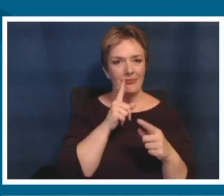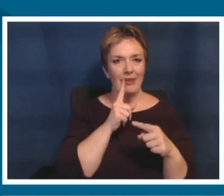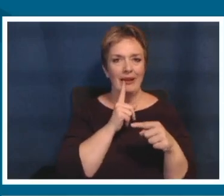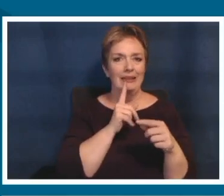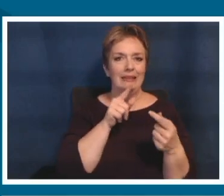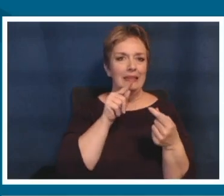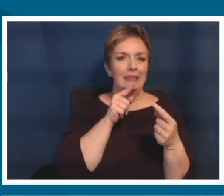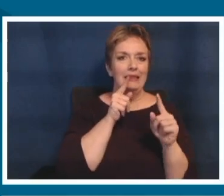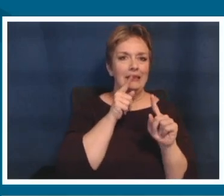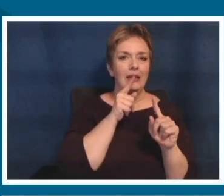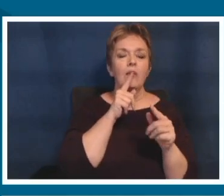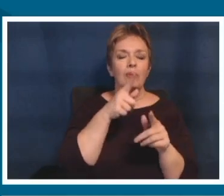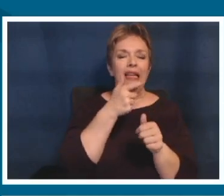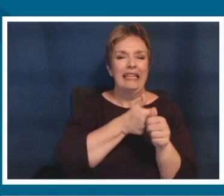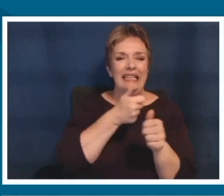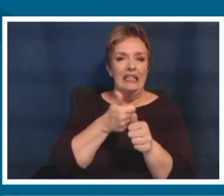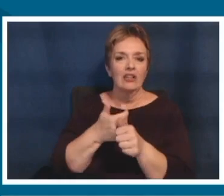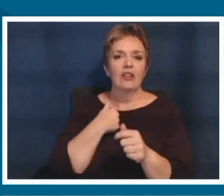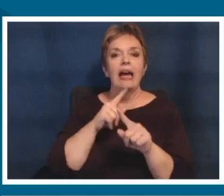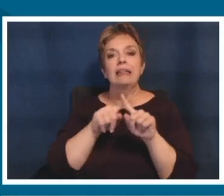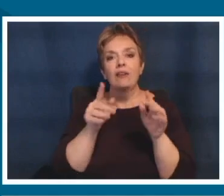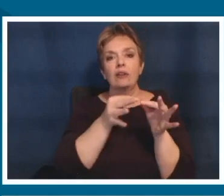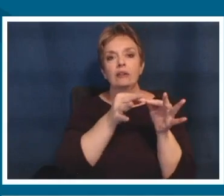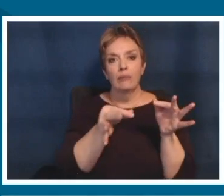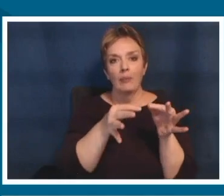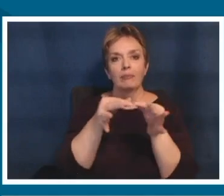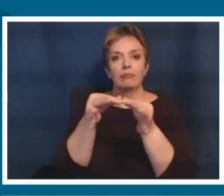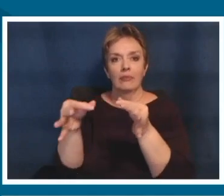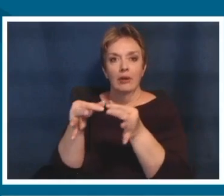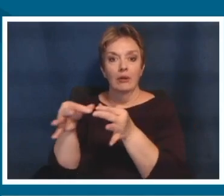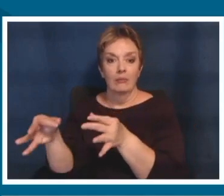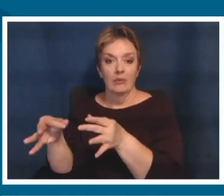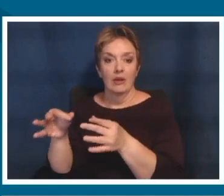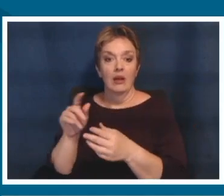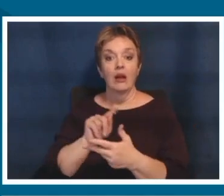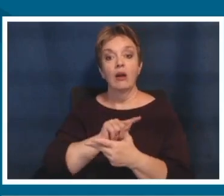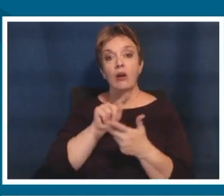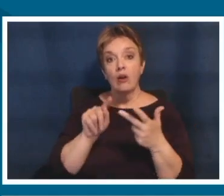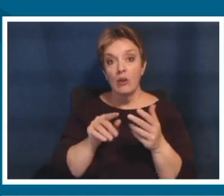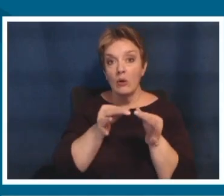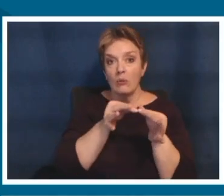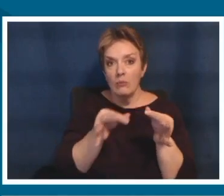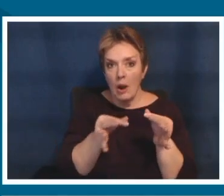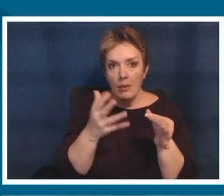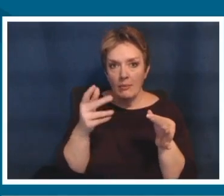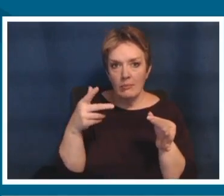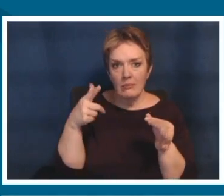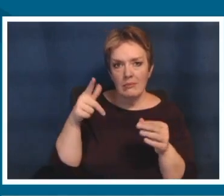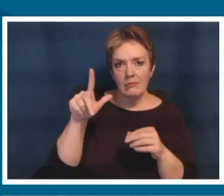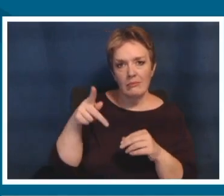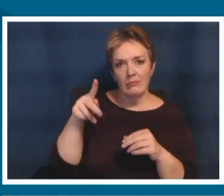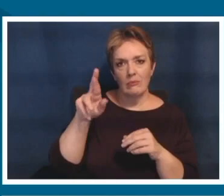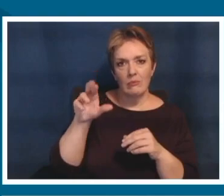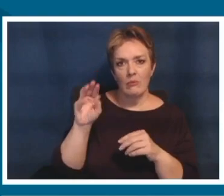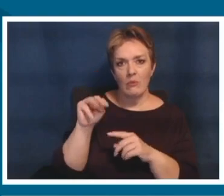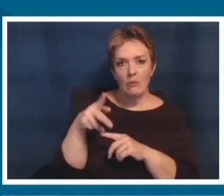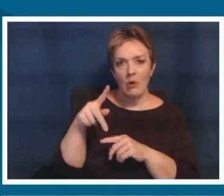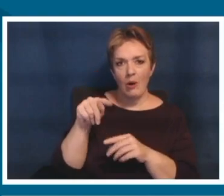prompt and the pink one um by the way those label prompts are in our resource folder which i understand has having